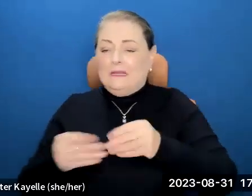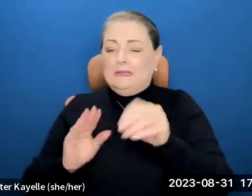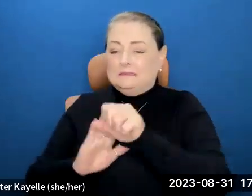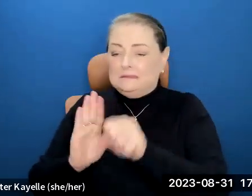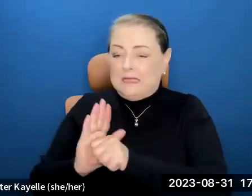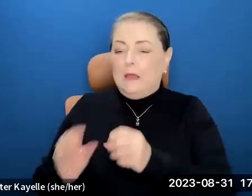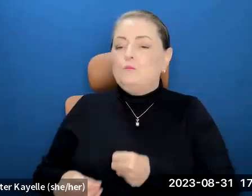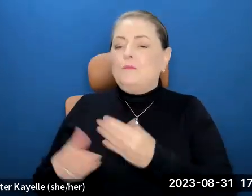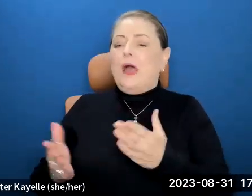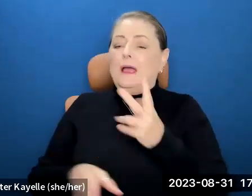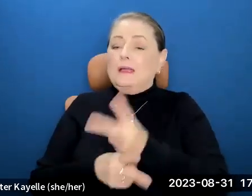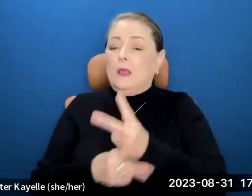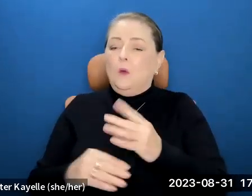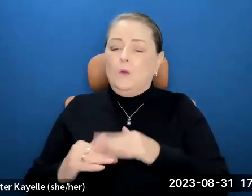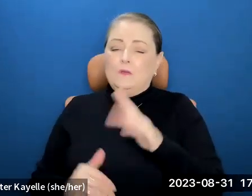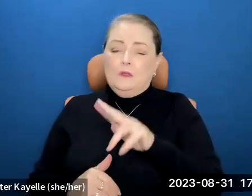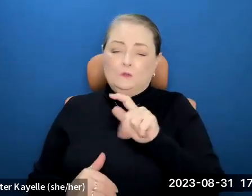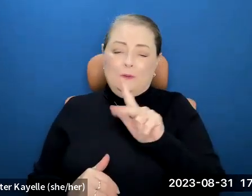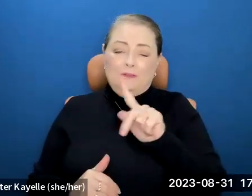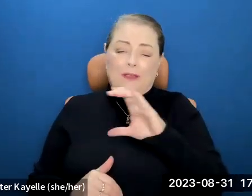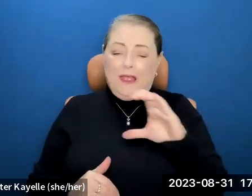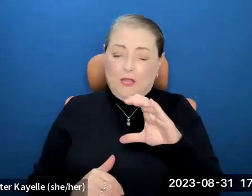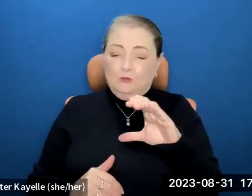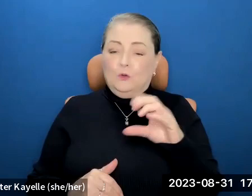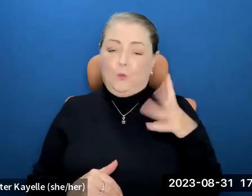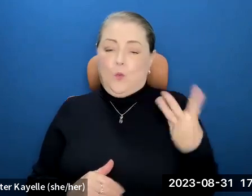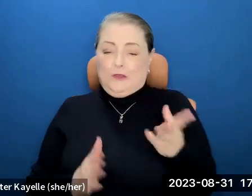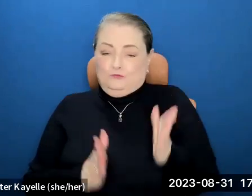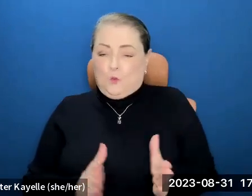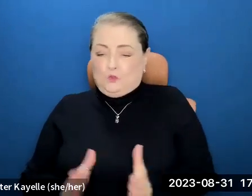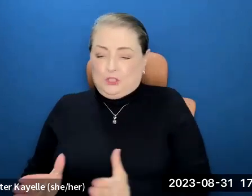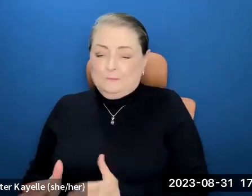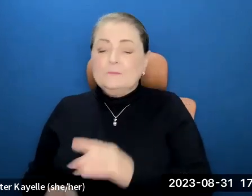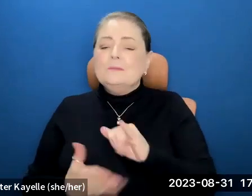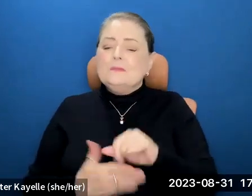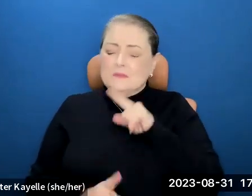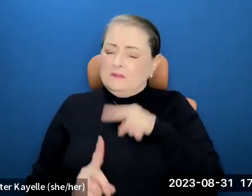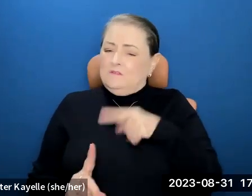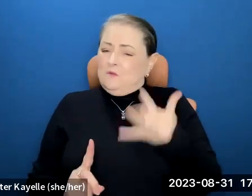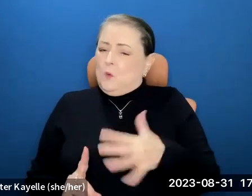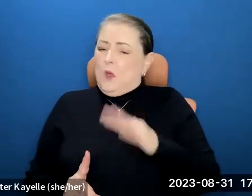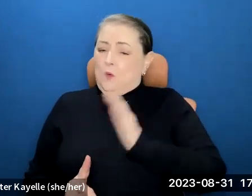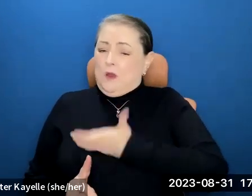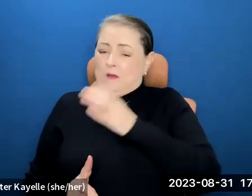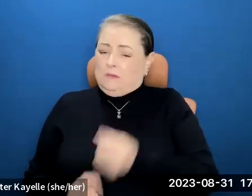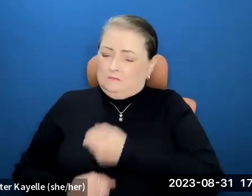care to over 2300 washingtonians Fresenius is a very strong support of adopting the social work